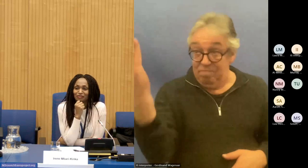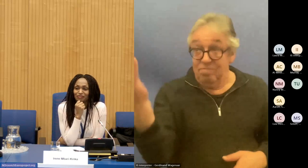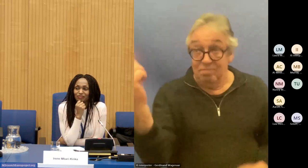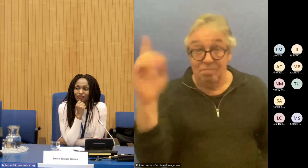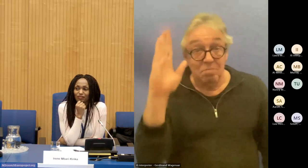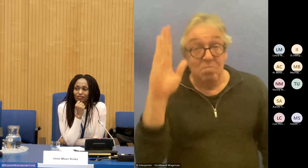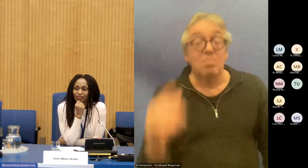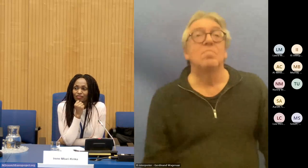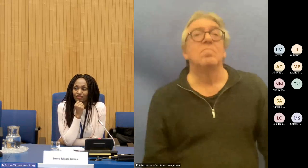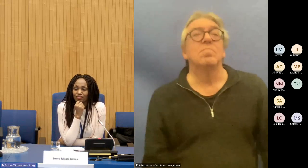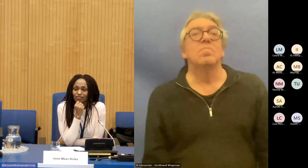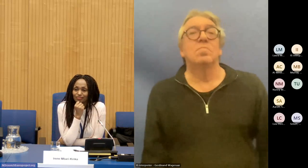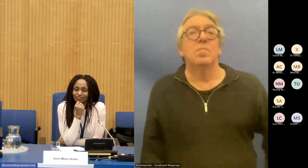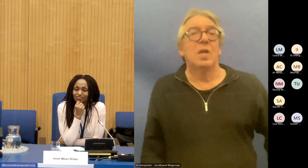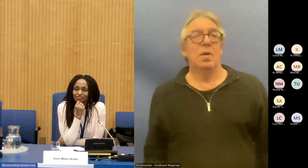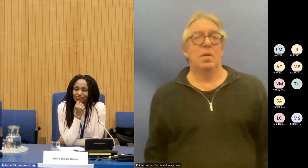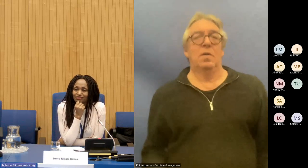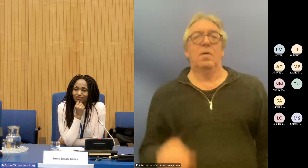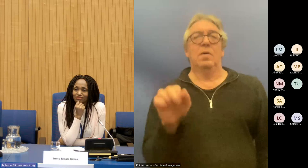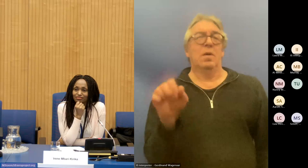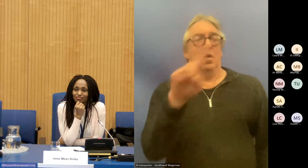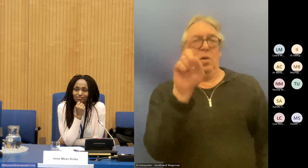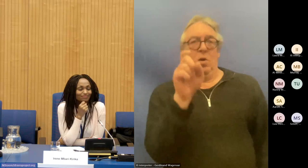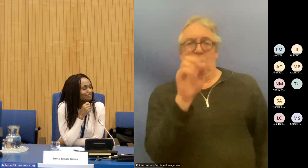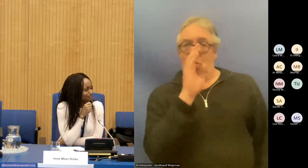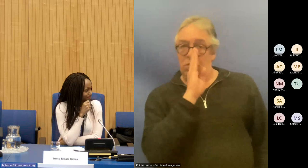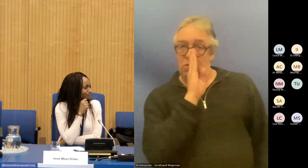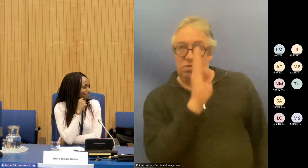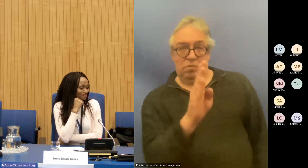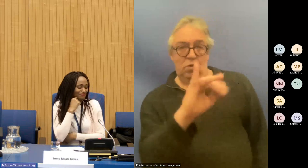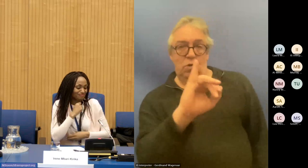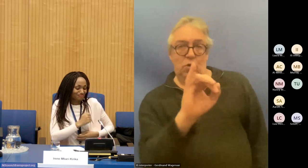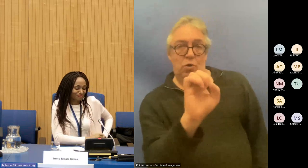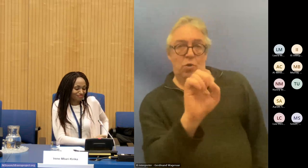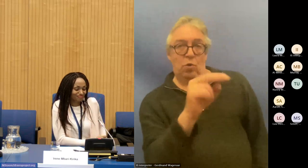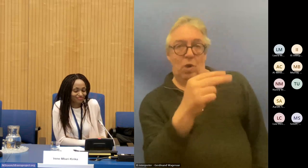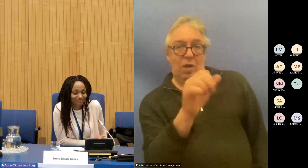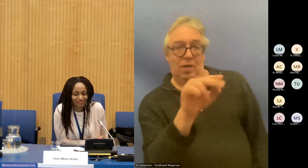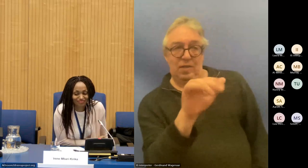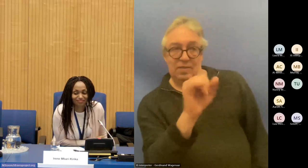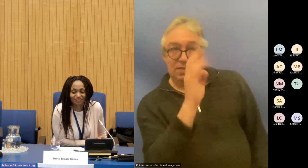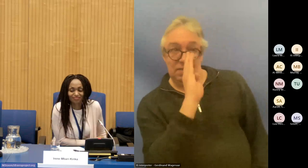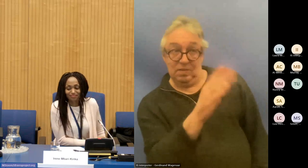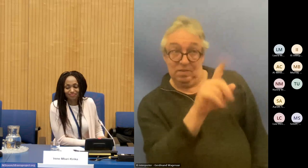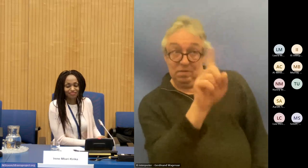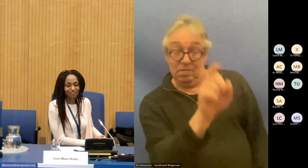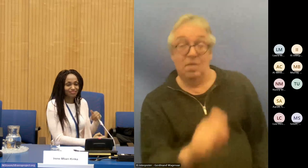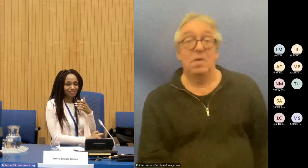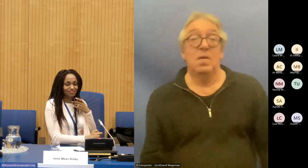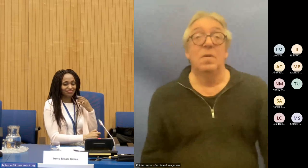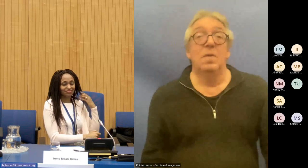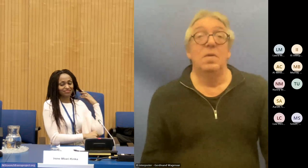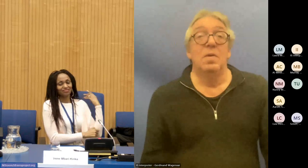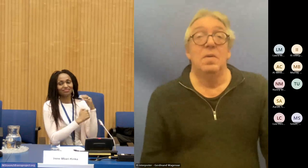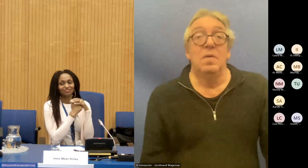I've got a question specifically for Johannes. It is a great presentation,